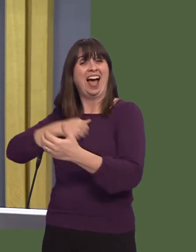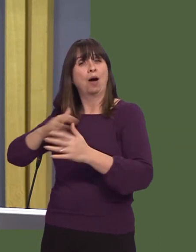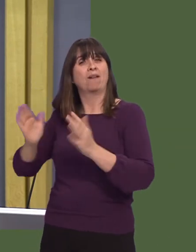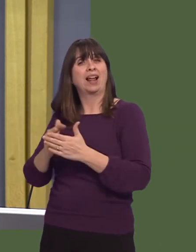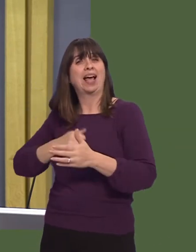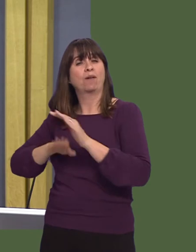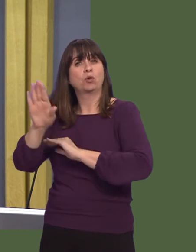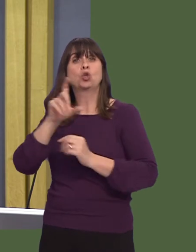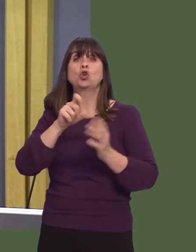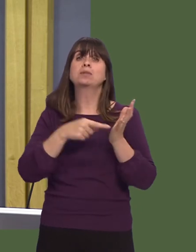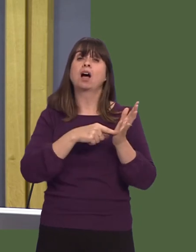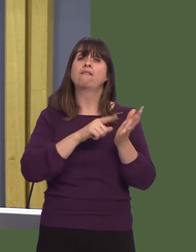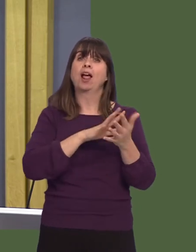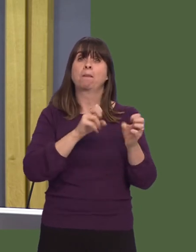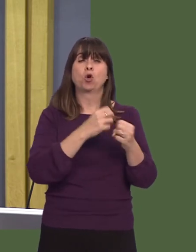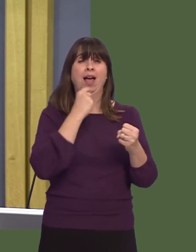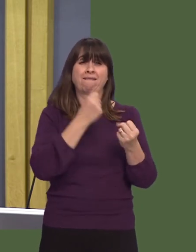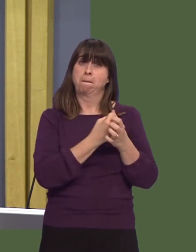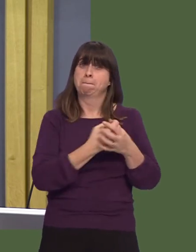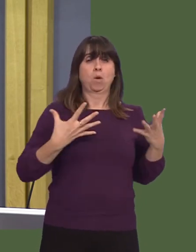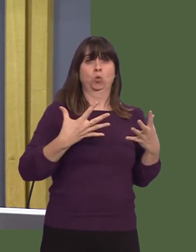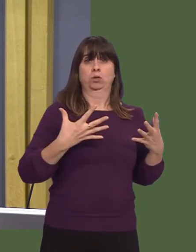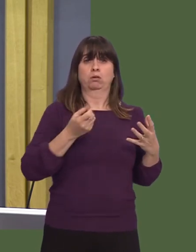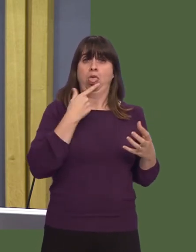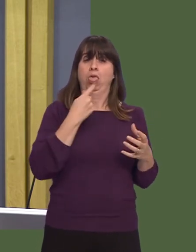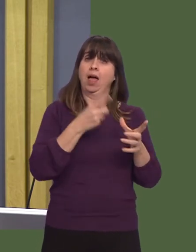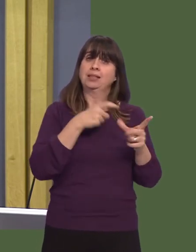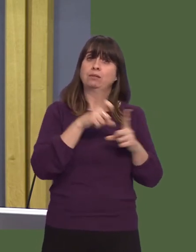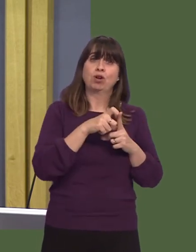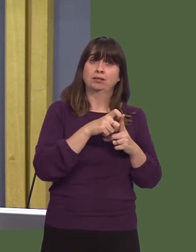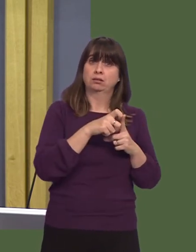health board has the highest number of people taking antidepressantsóone in six of the